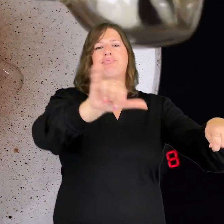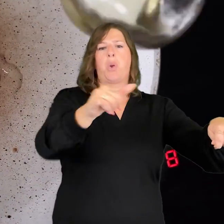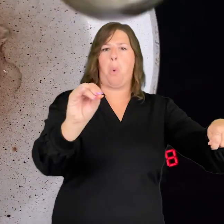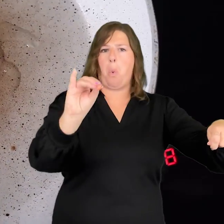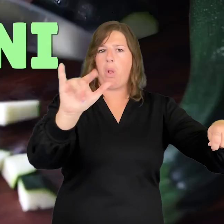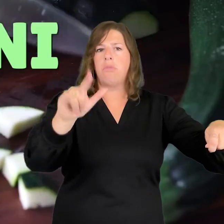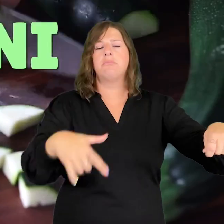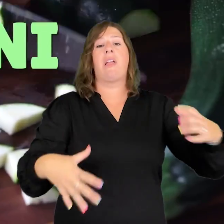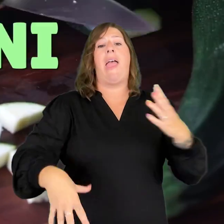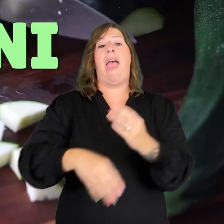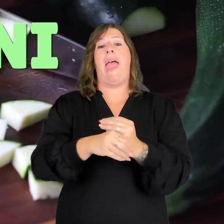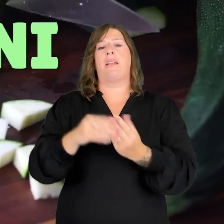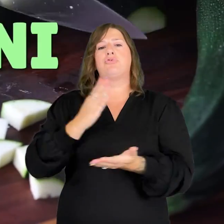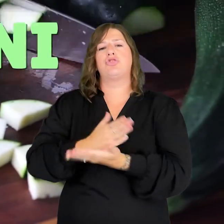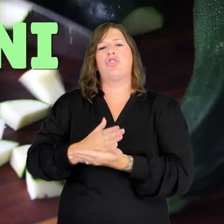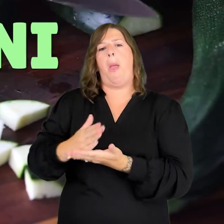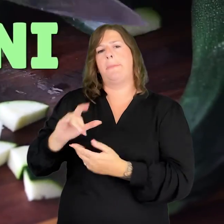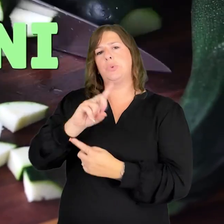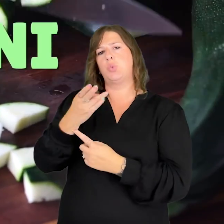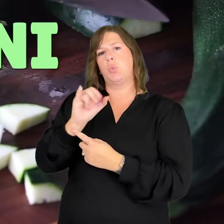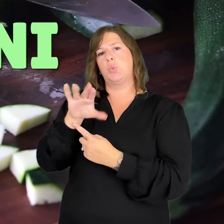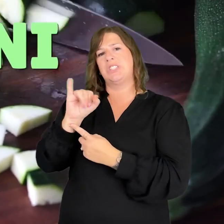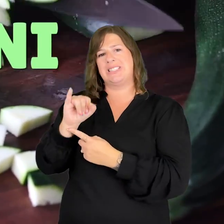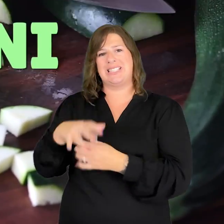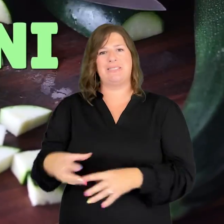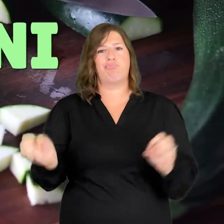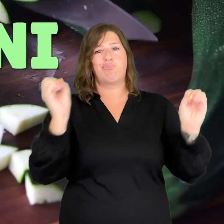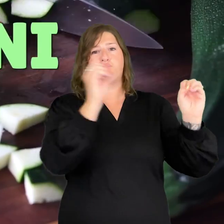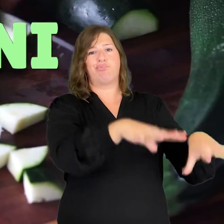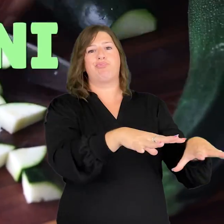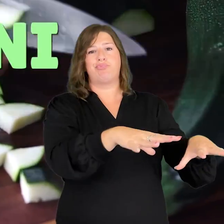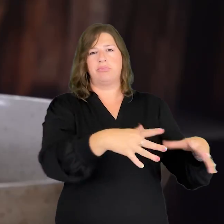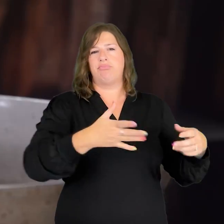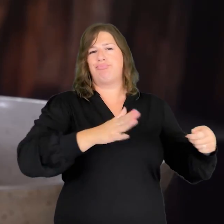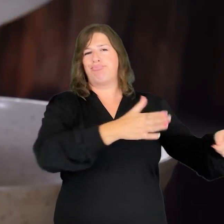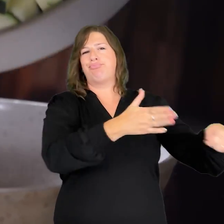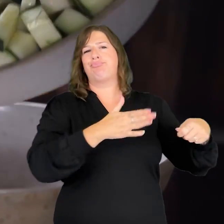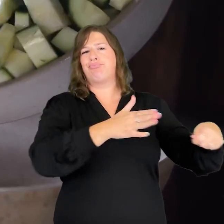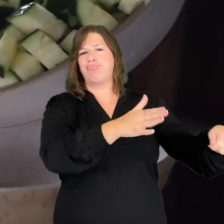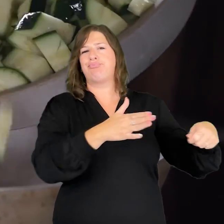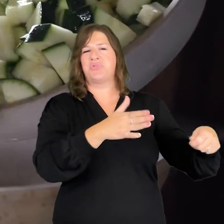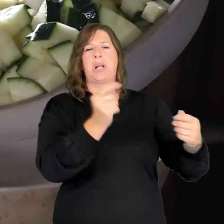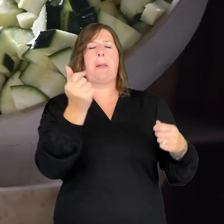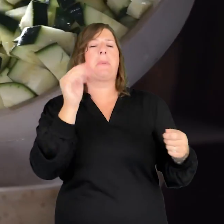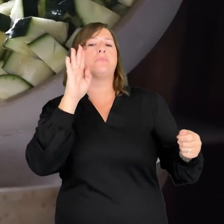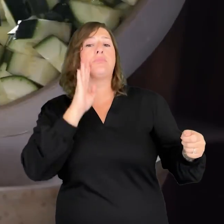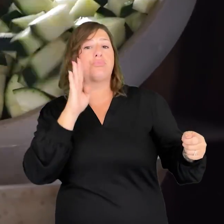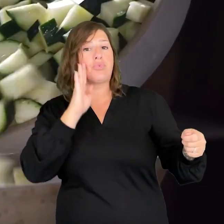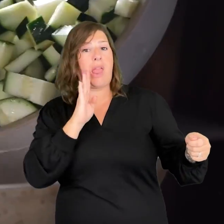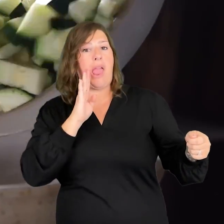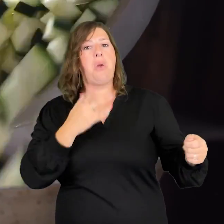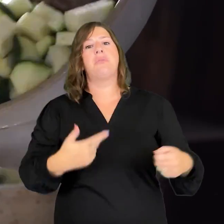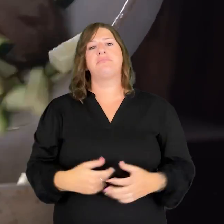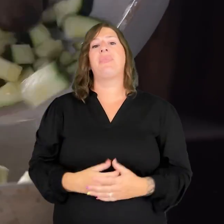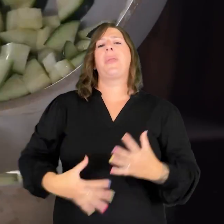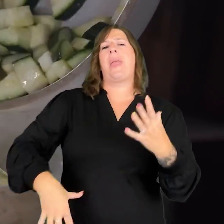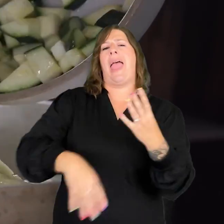because we're going to be cooking up some zucchini next. First we're going to chop up the zucchini into little cubes and add it to the pan.